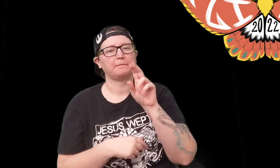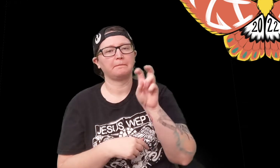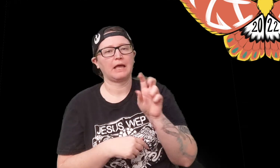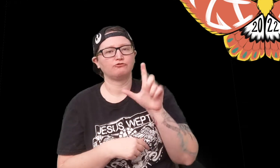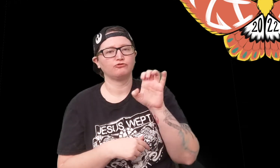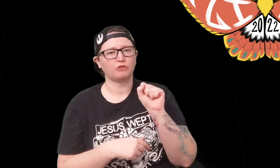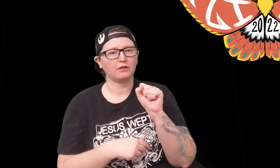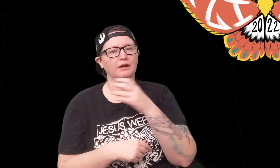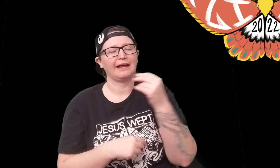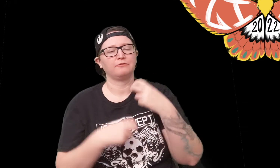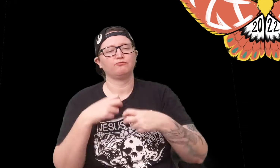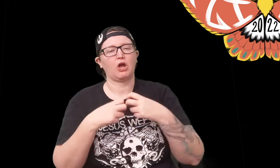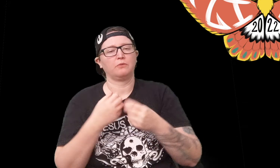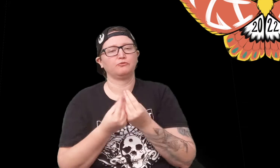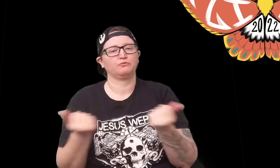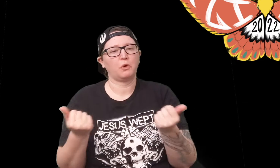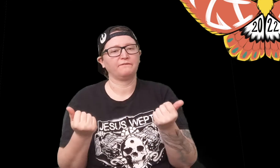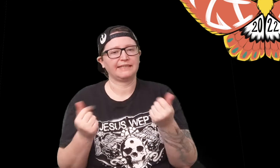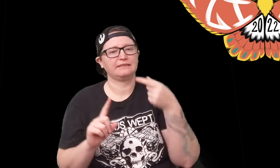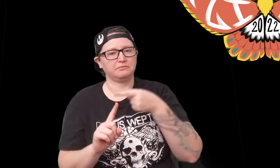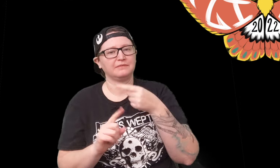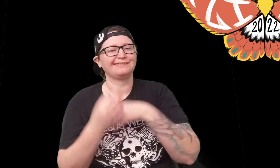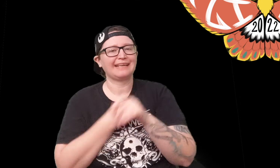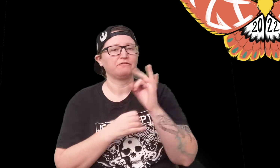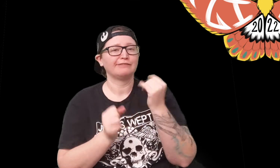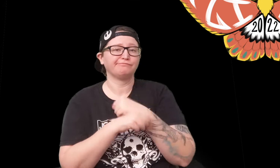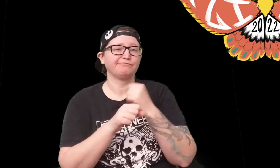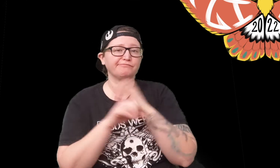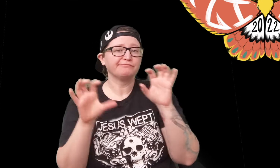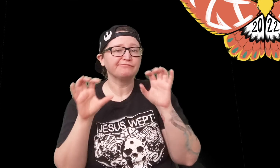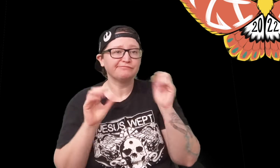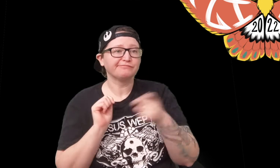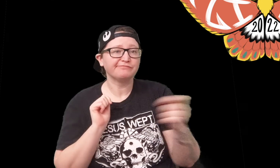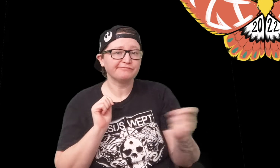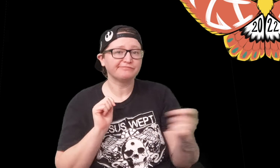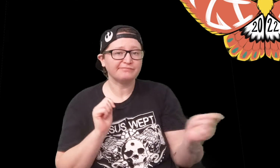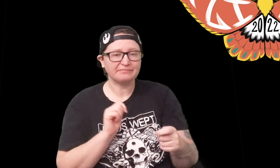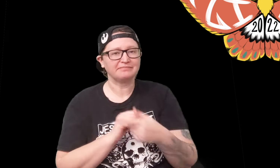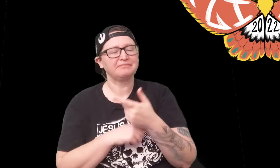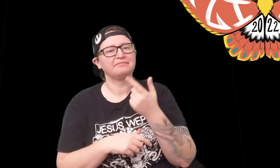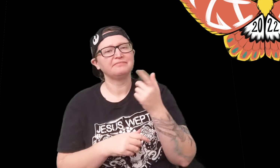so what it focuses on are puzzles and problem solving instead of just going through and you